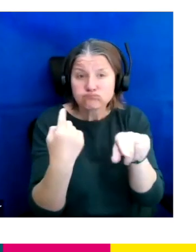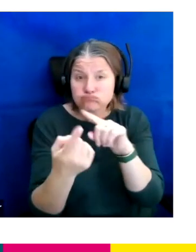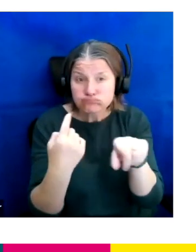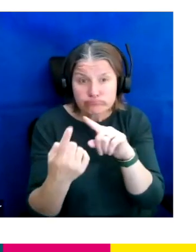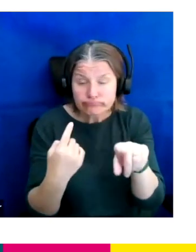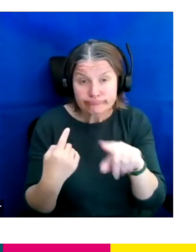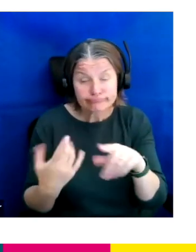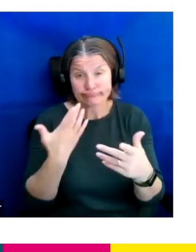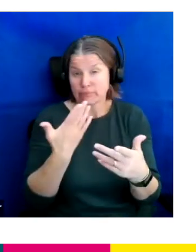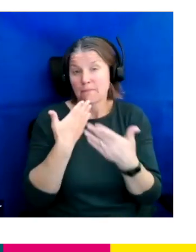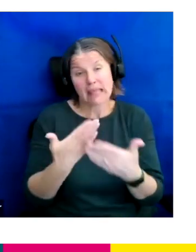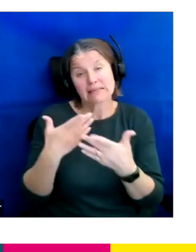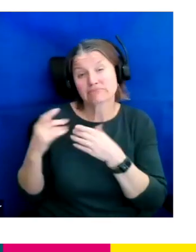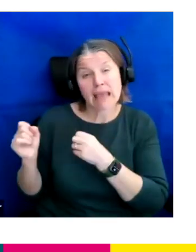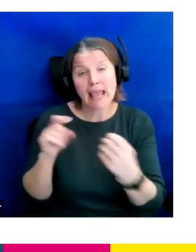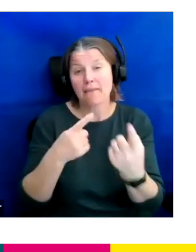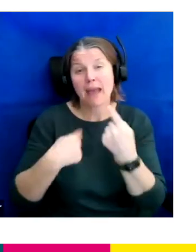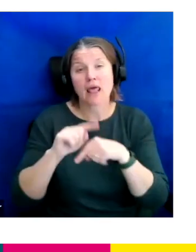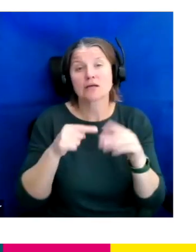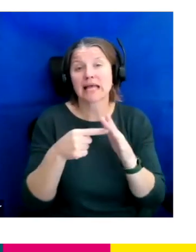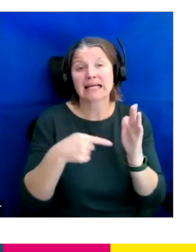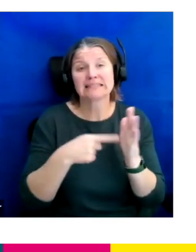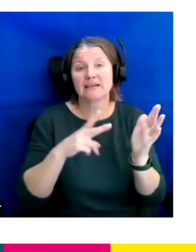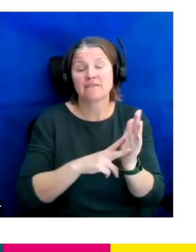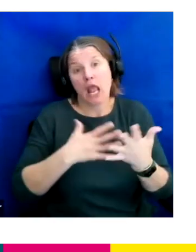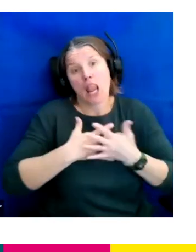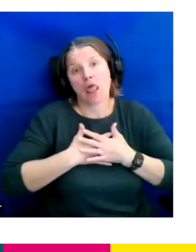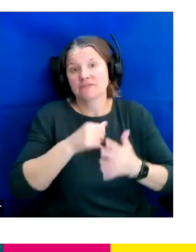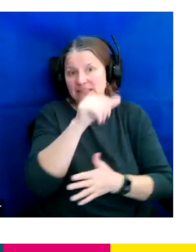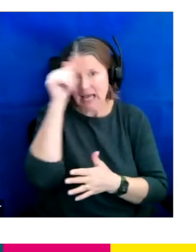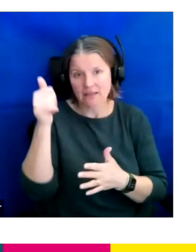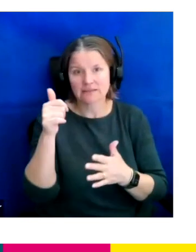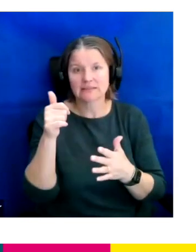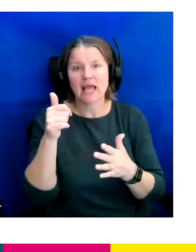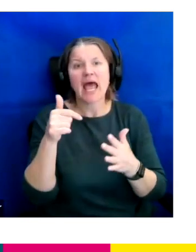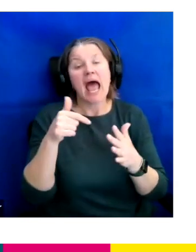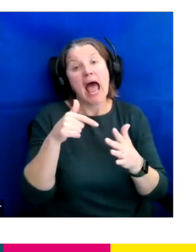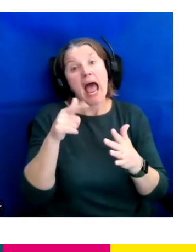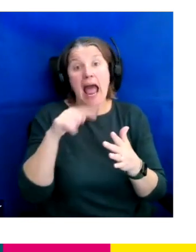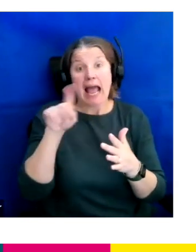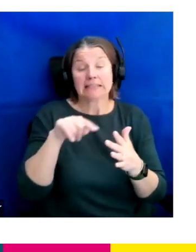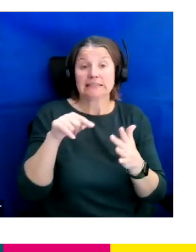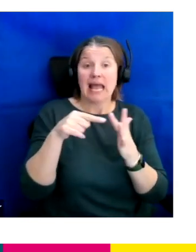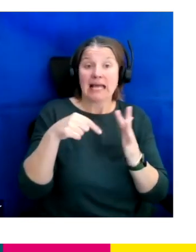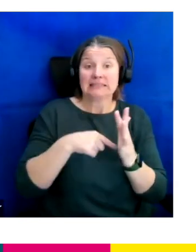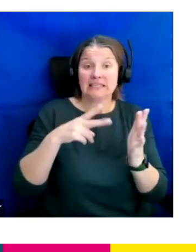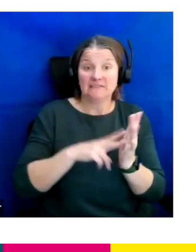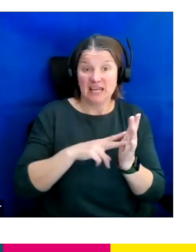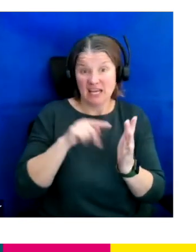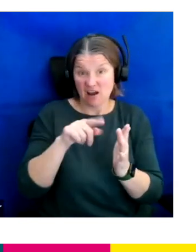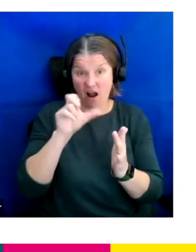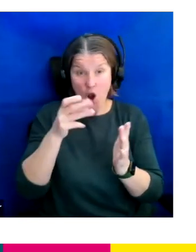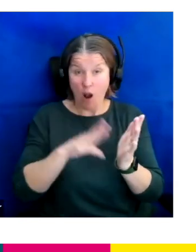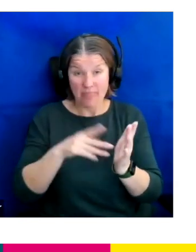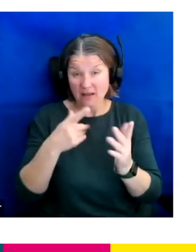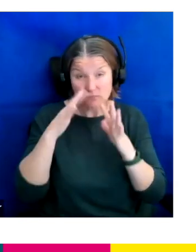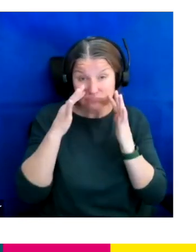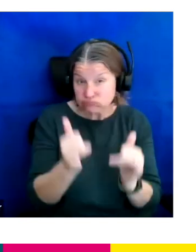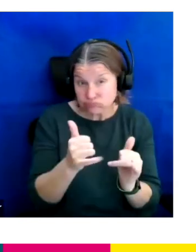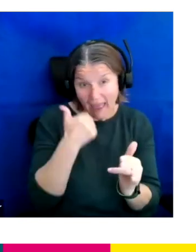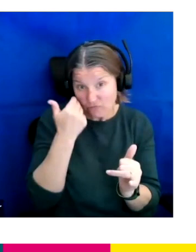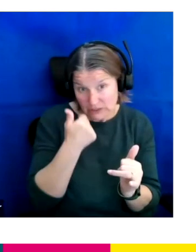Absolutely email us, at itvlovestalent@itv.com - that is monitored daily so all of your inquiries